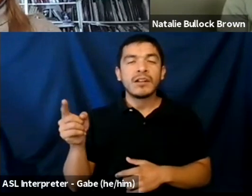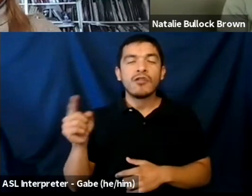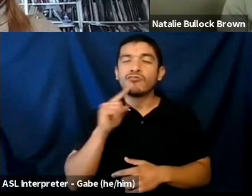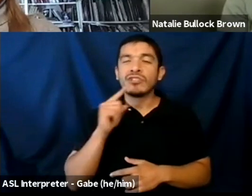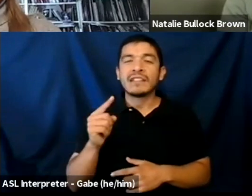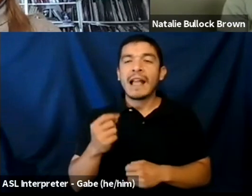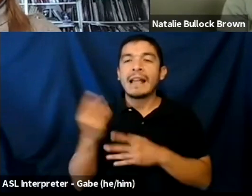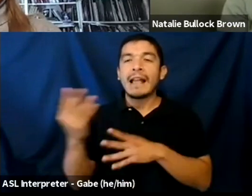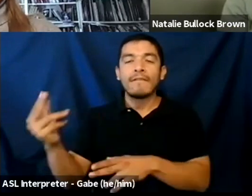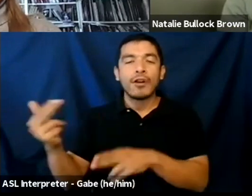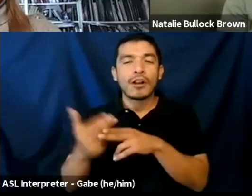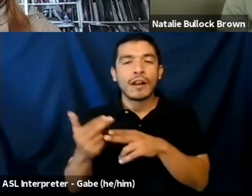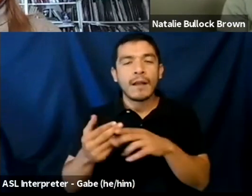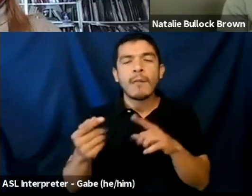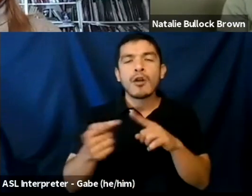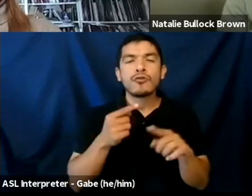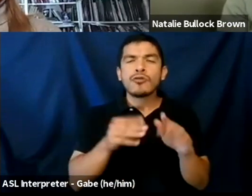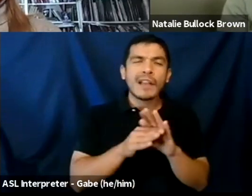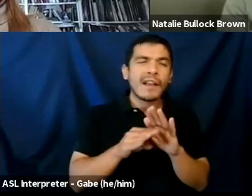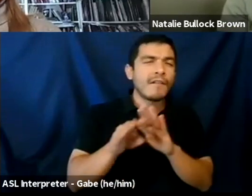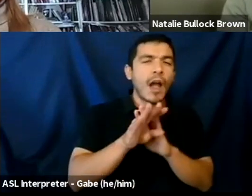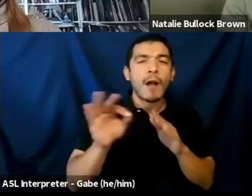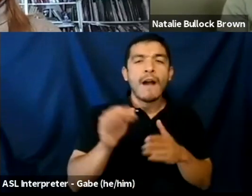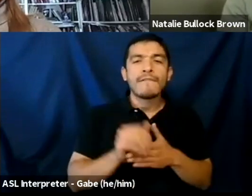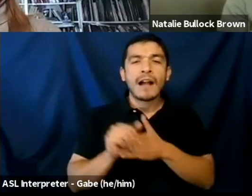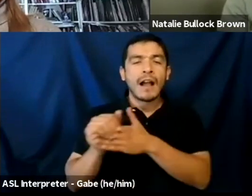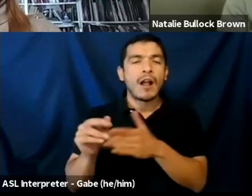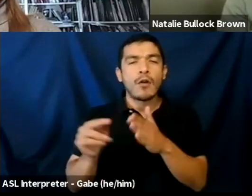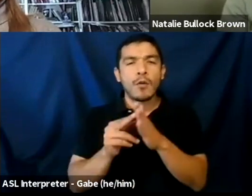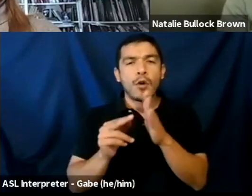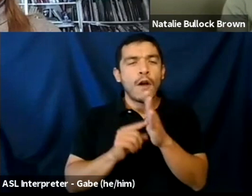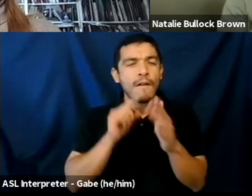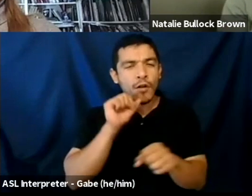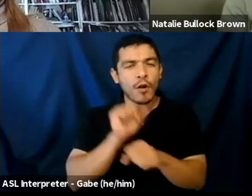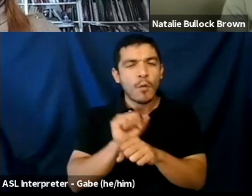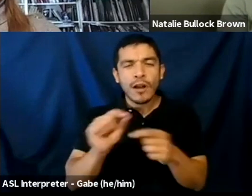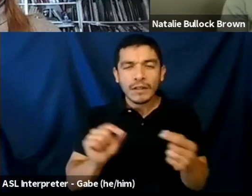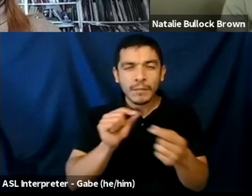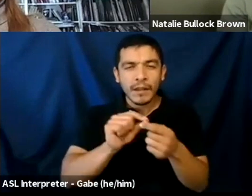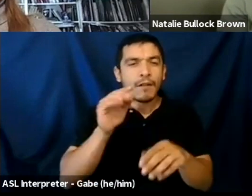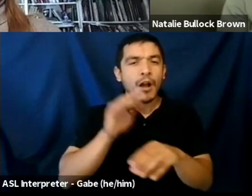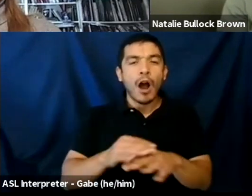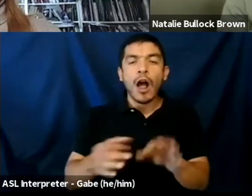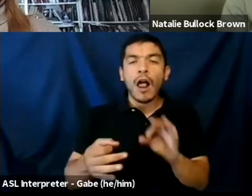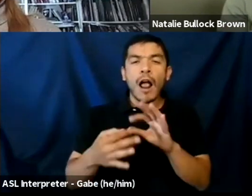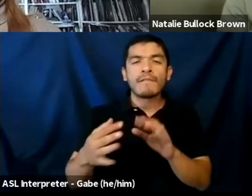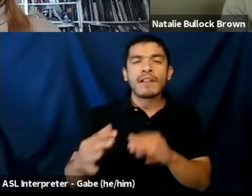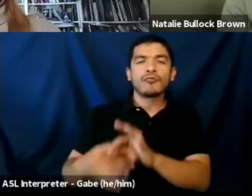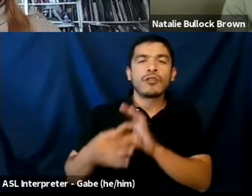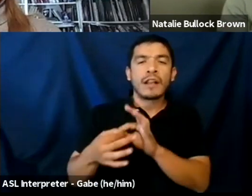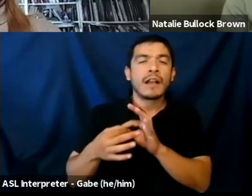to the development of guidelines for working specifically on conflict related sexual violence.